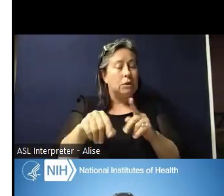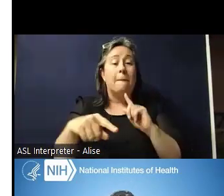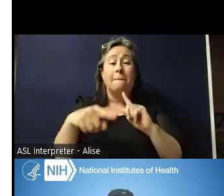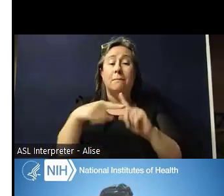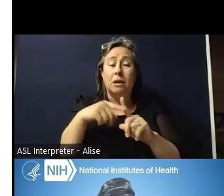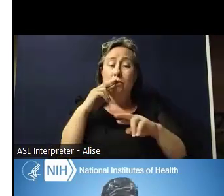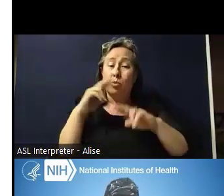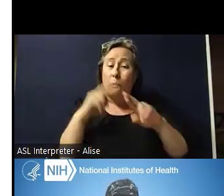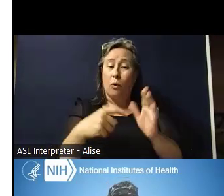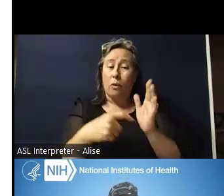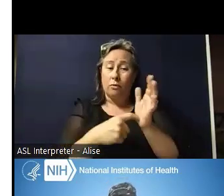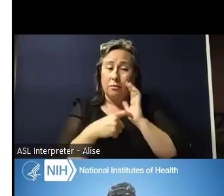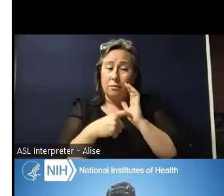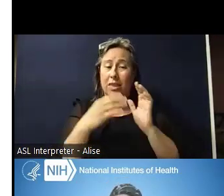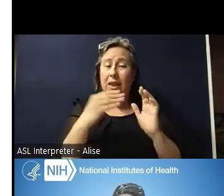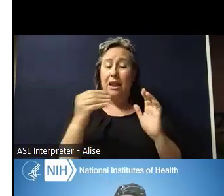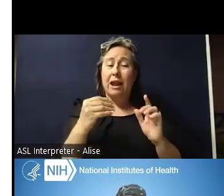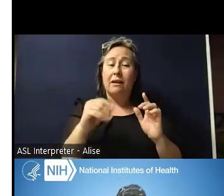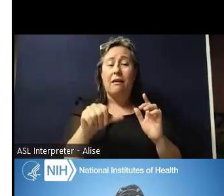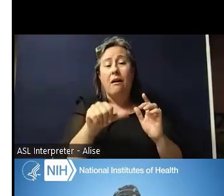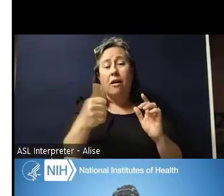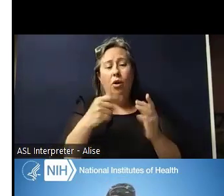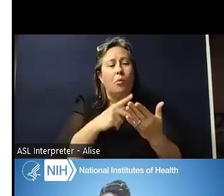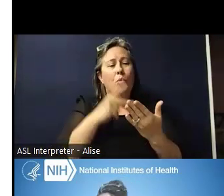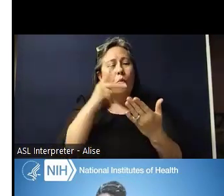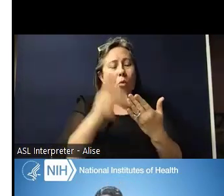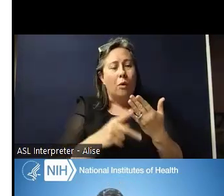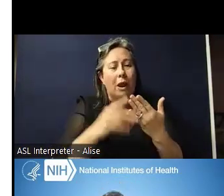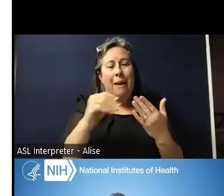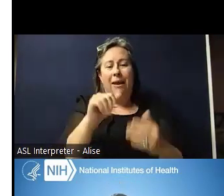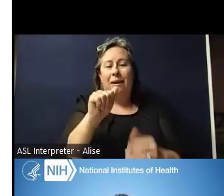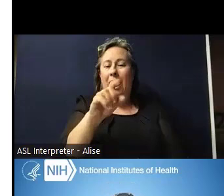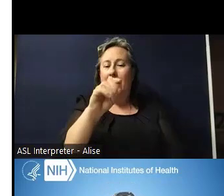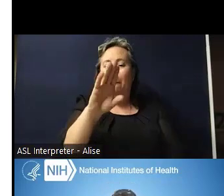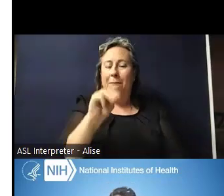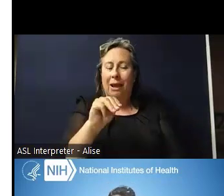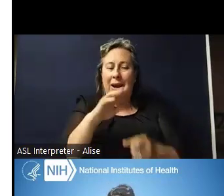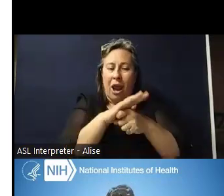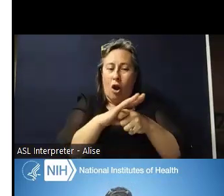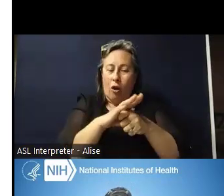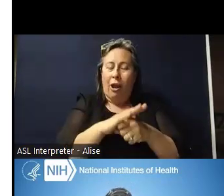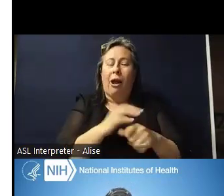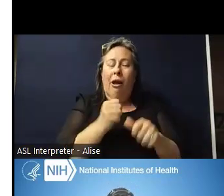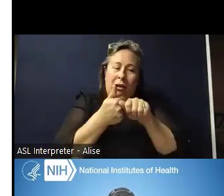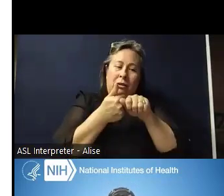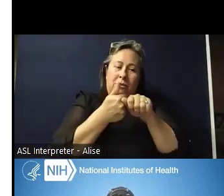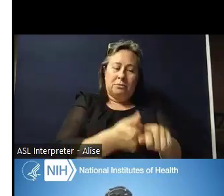and other programmatic and administrative areas are complied with, as well. Next slide.